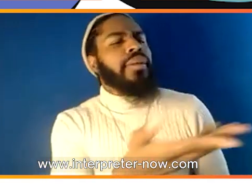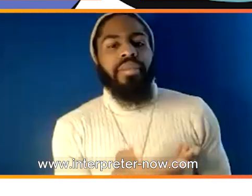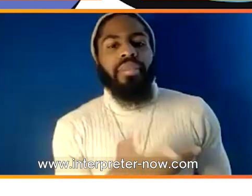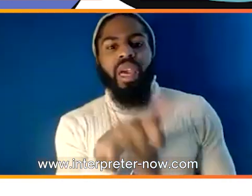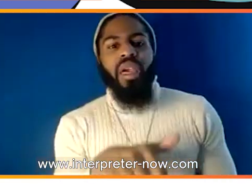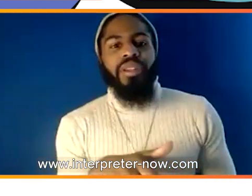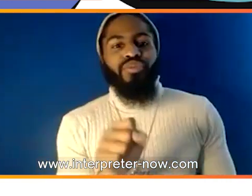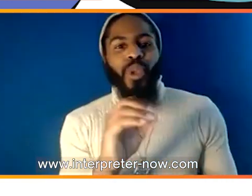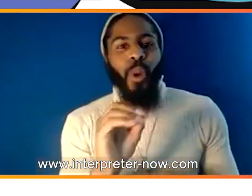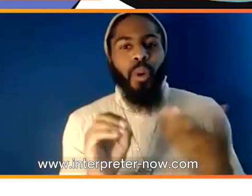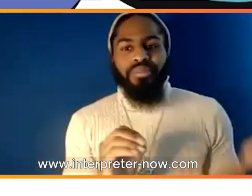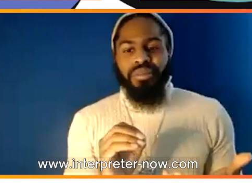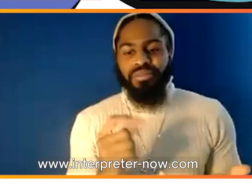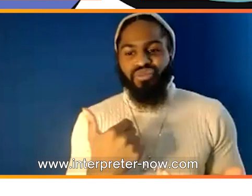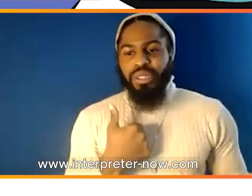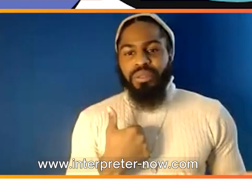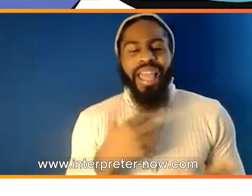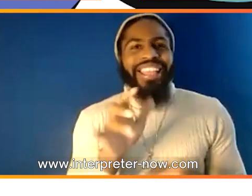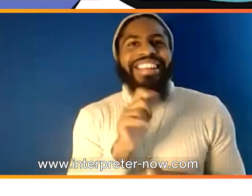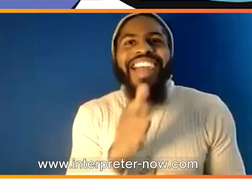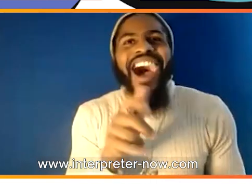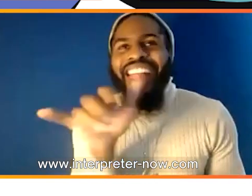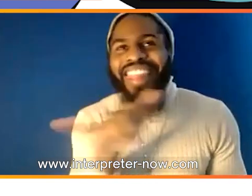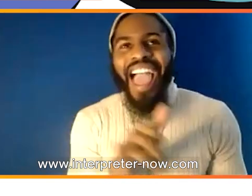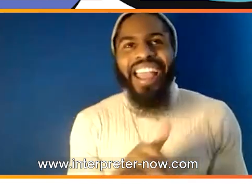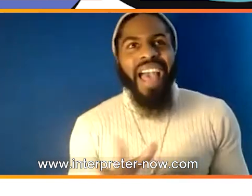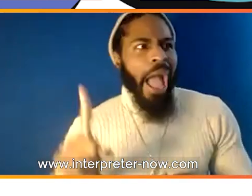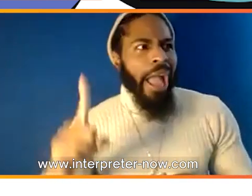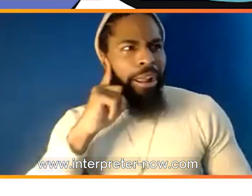you that most women aren't looking for men to show up with their Superman cape and fix